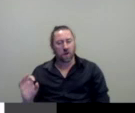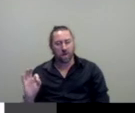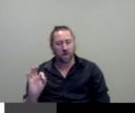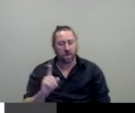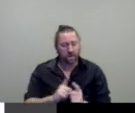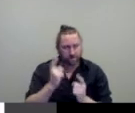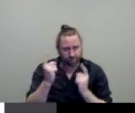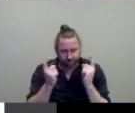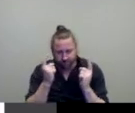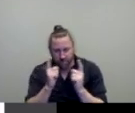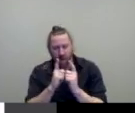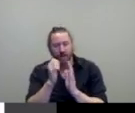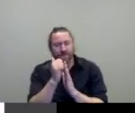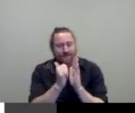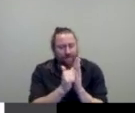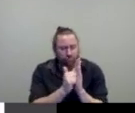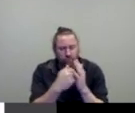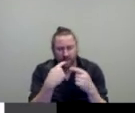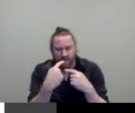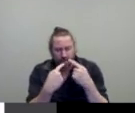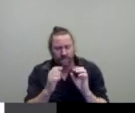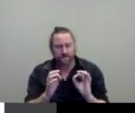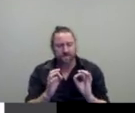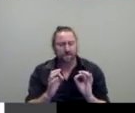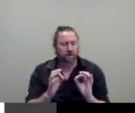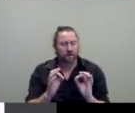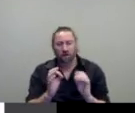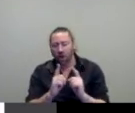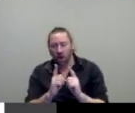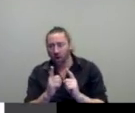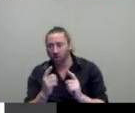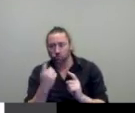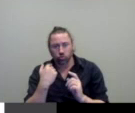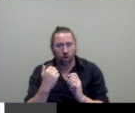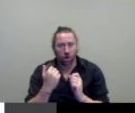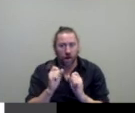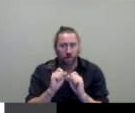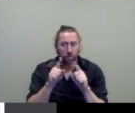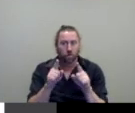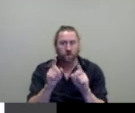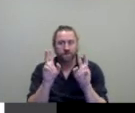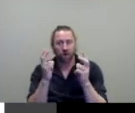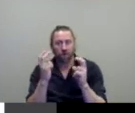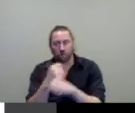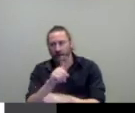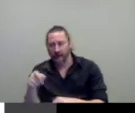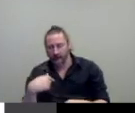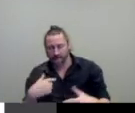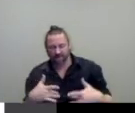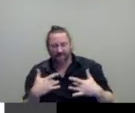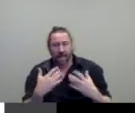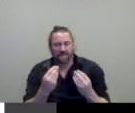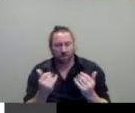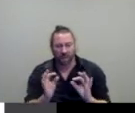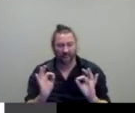of subject matter or even lyrically evoking a feeling instead they all draw our attention to the